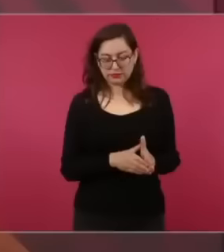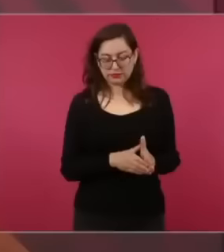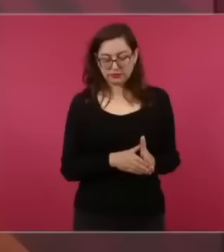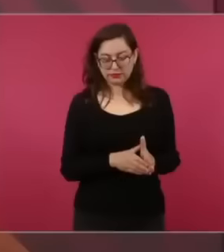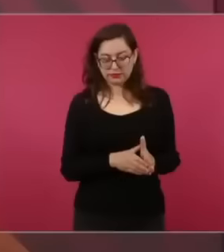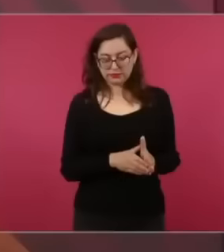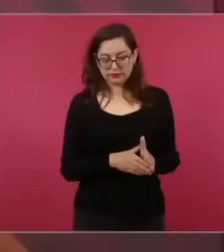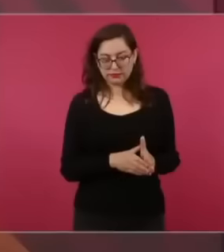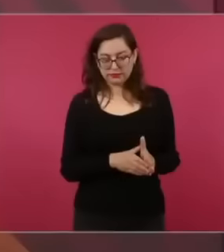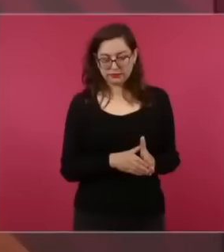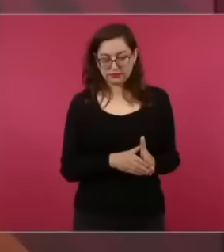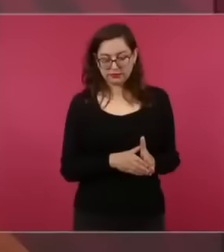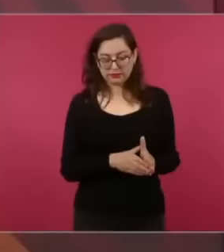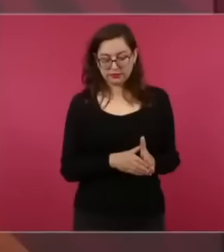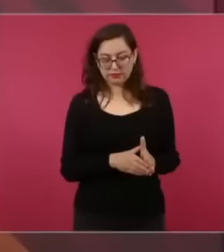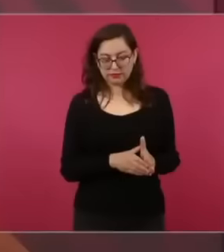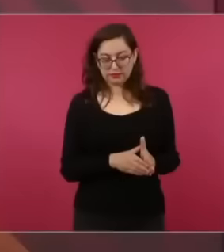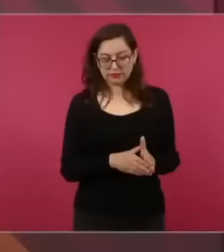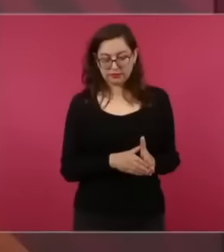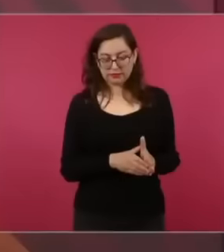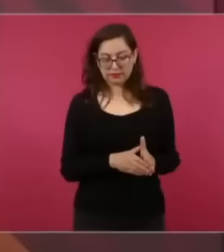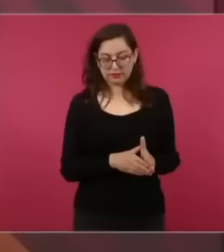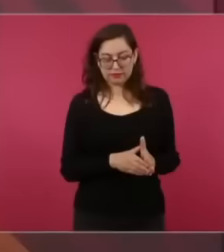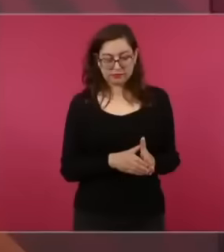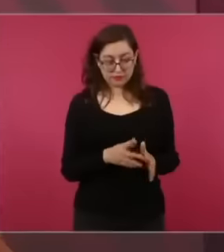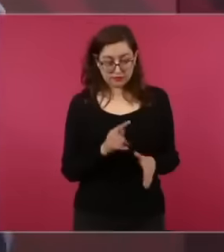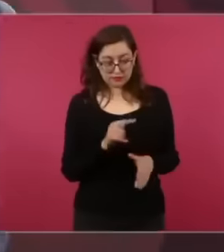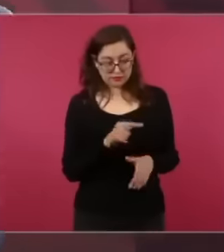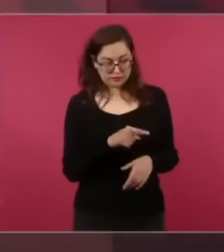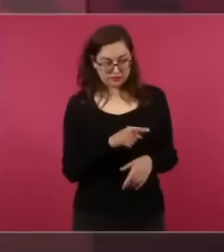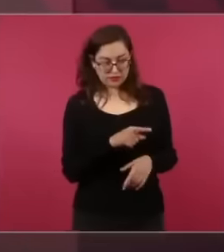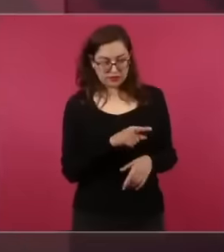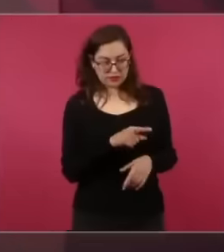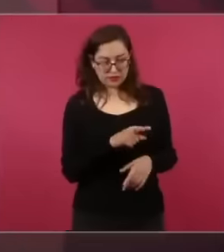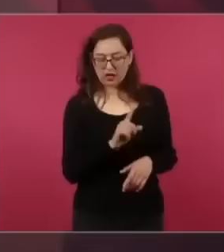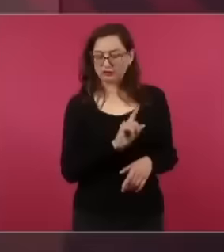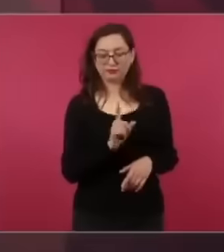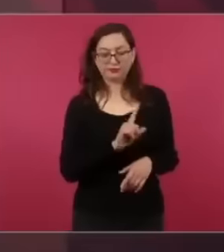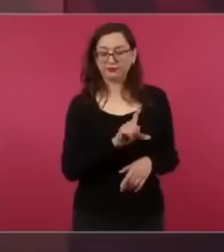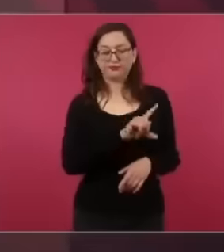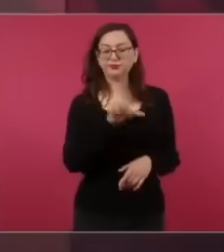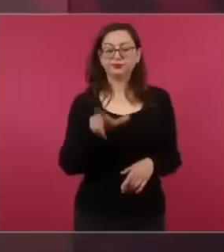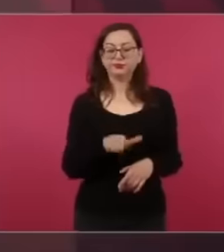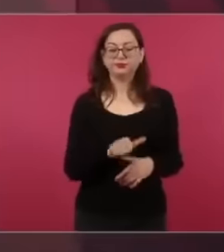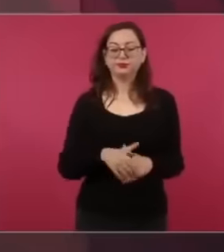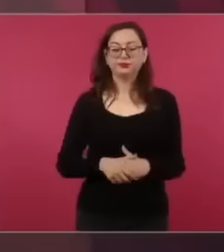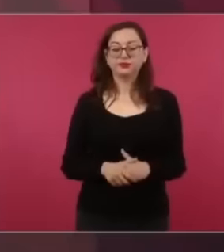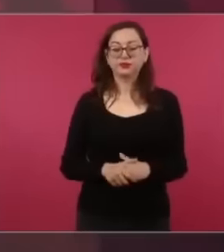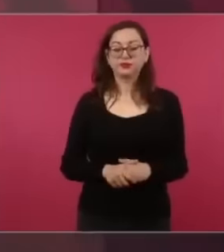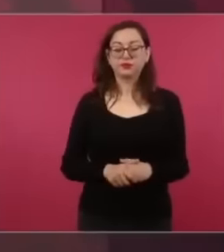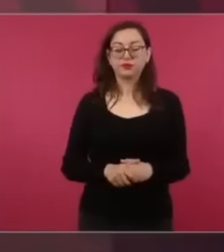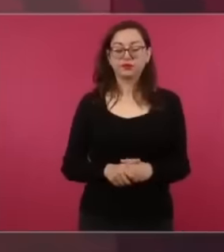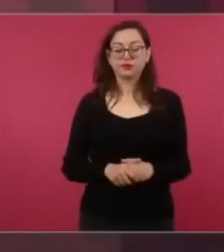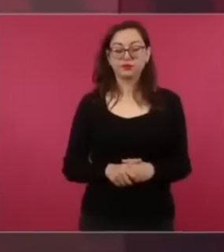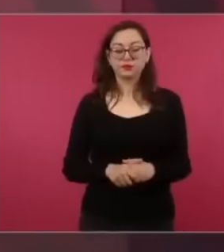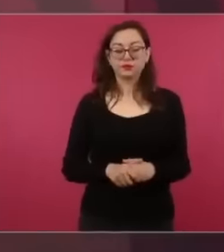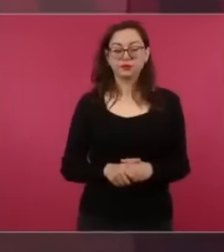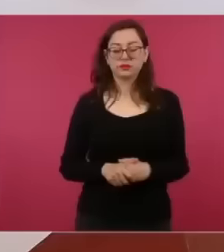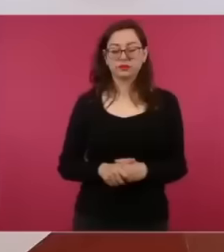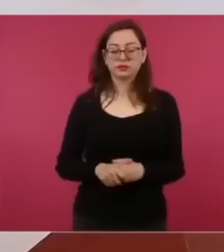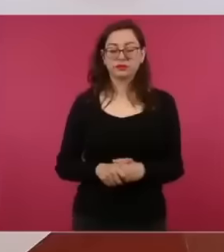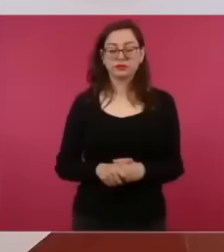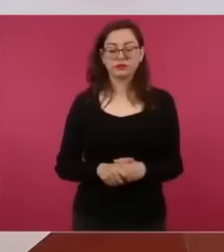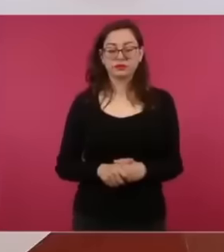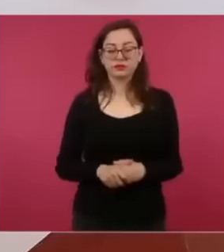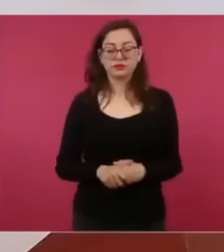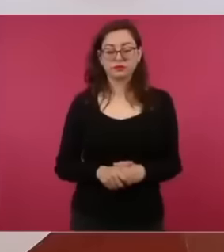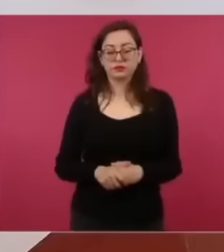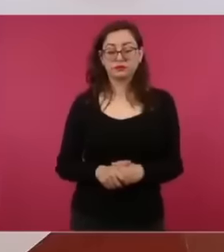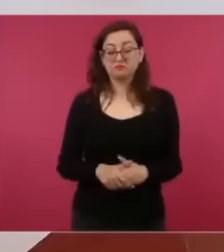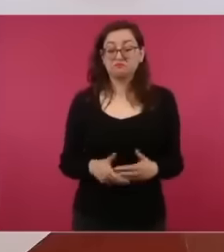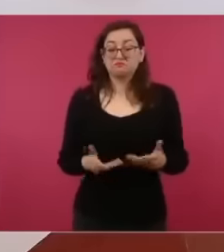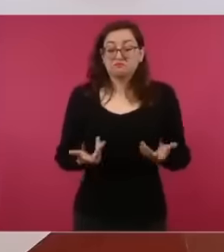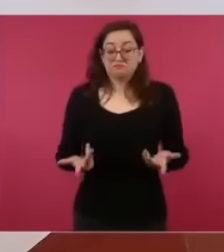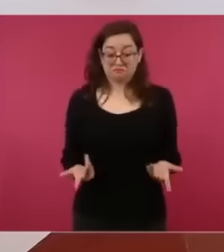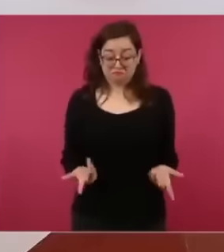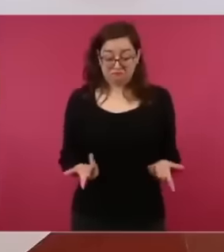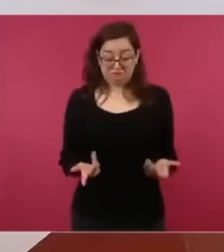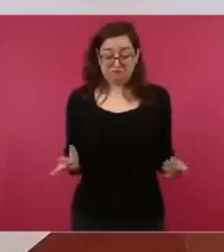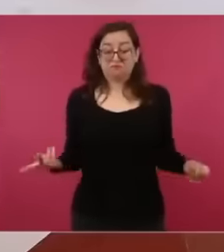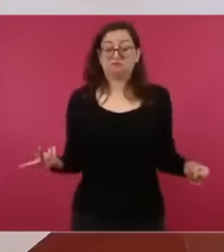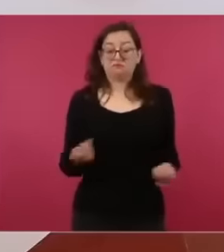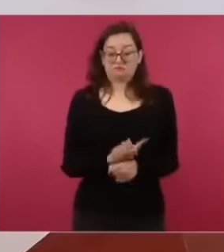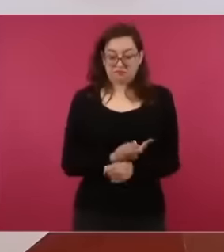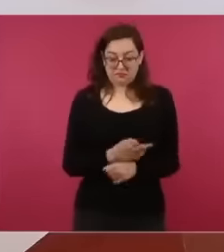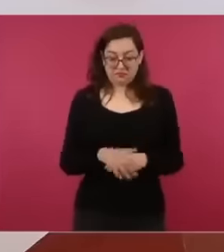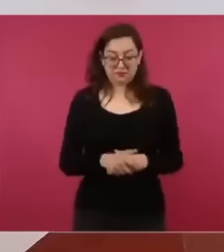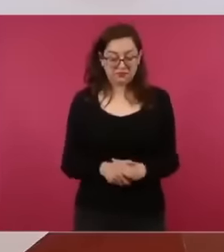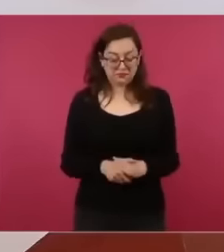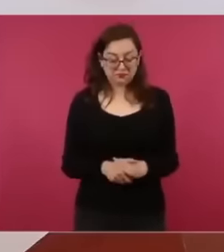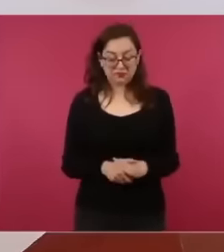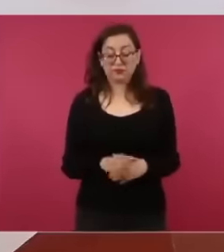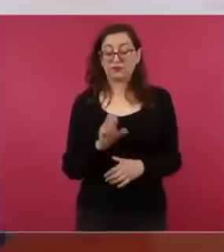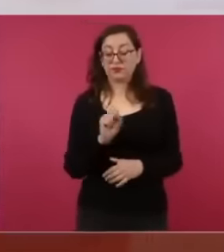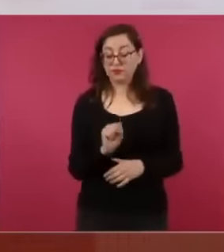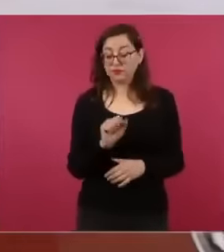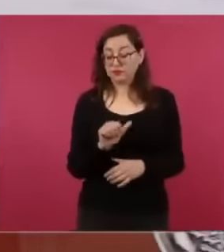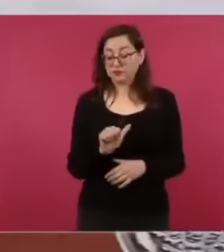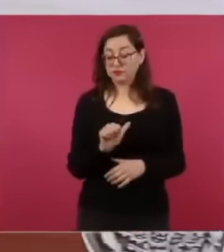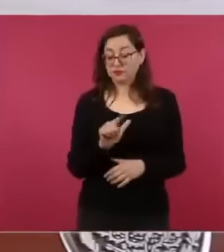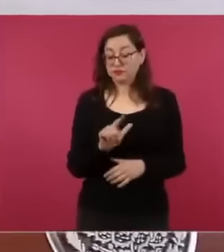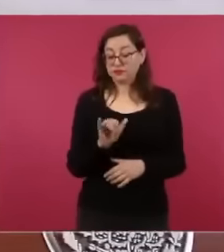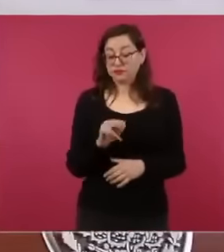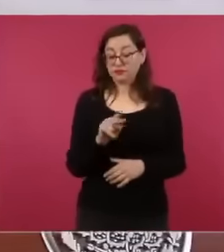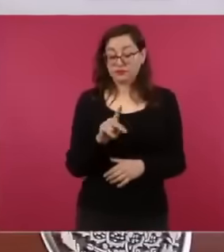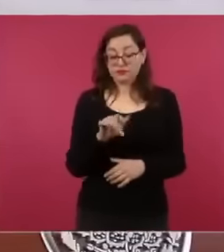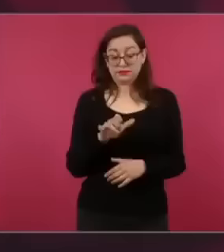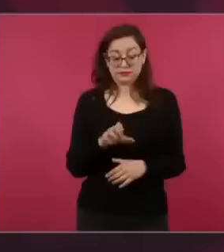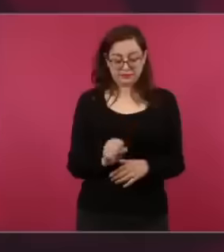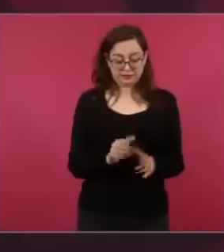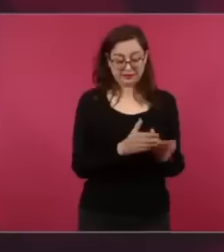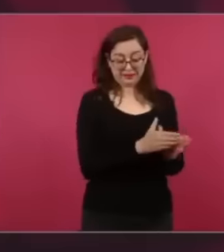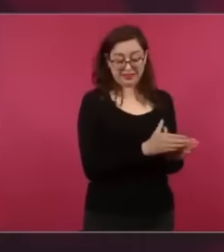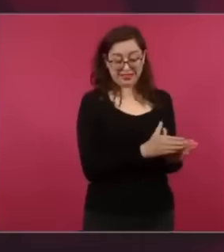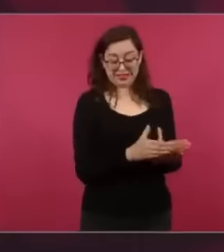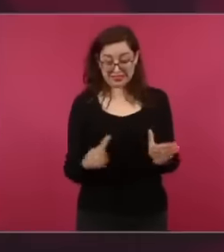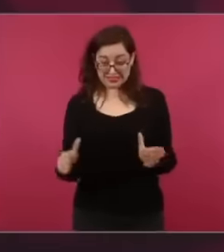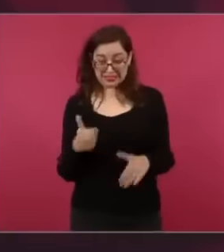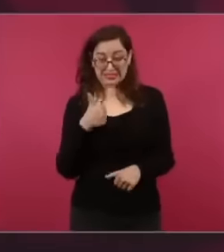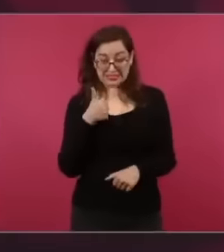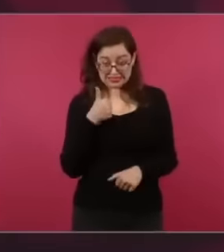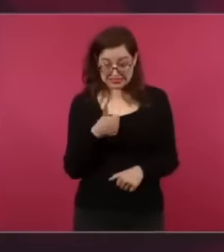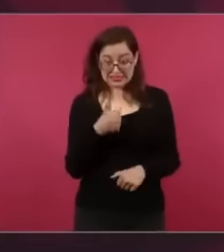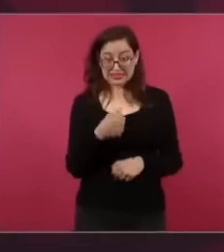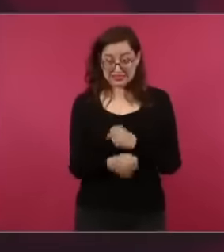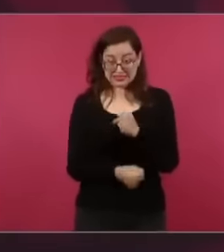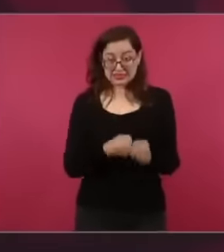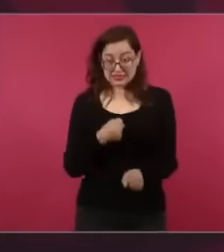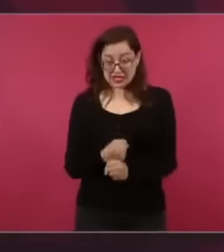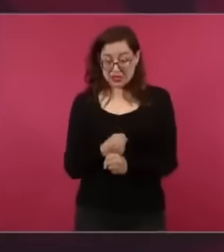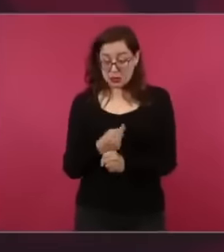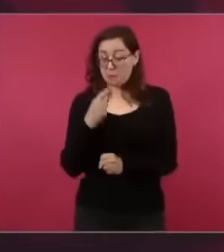it was not good The case is that by the end of Salinas in 94